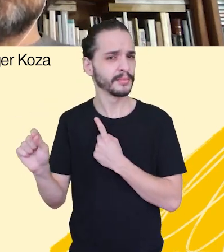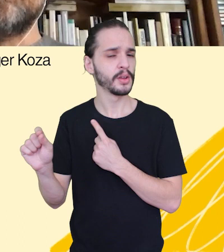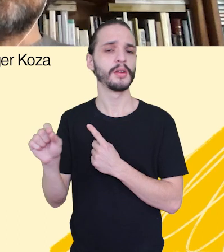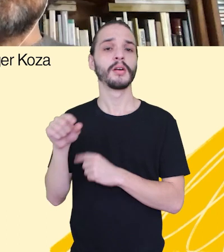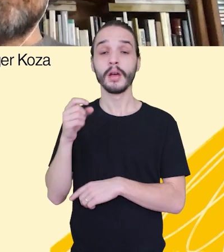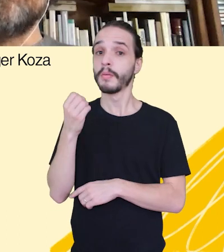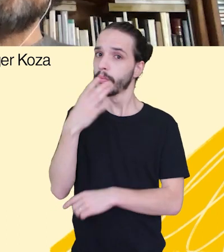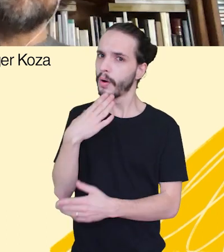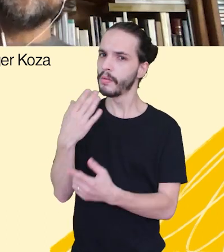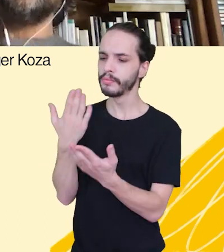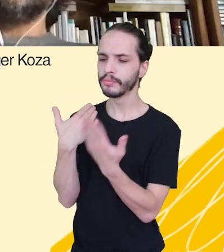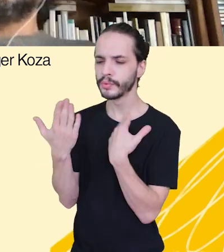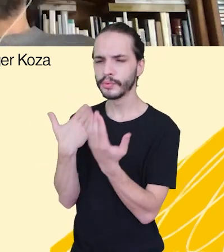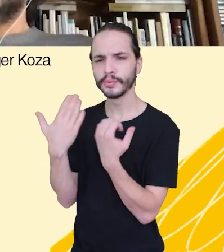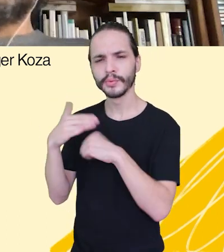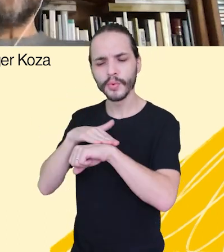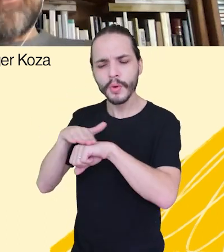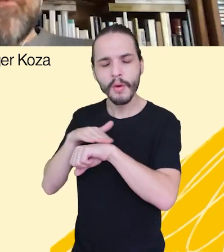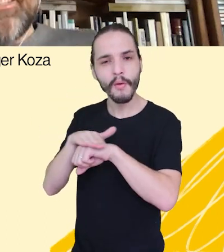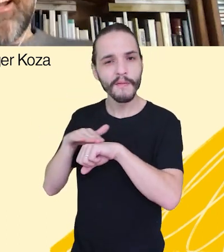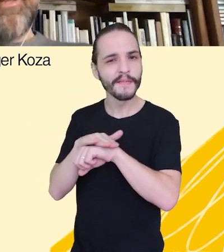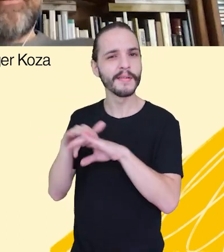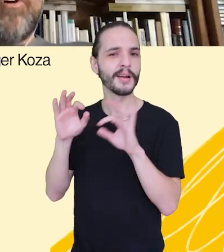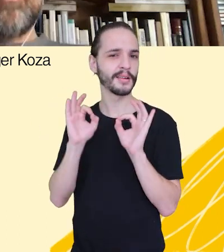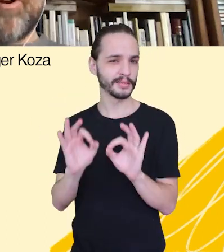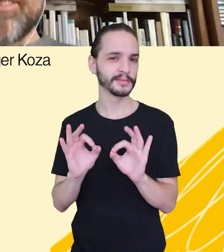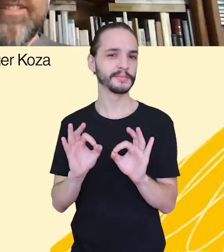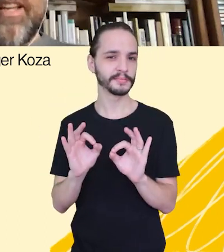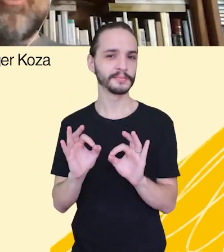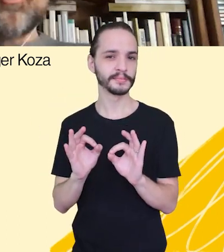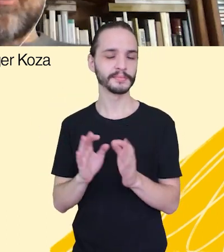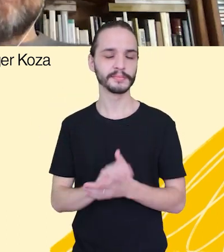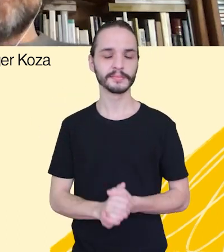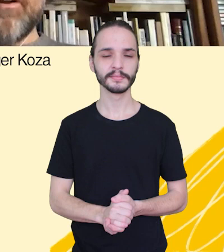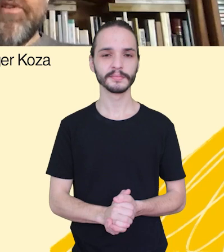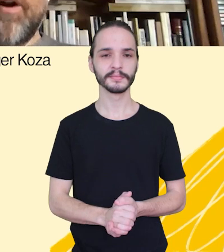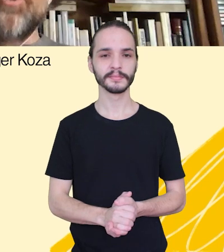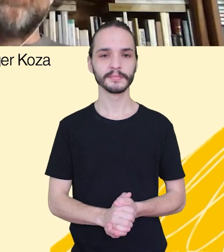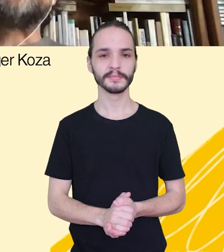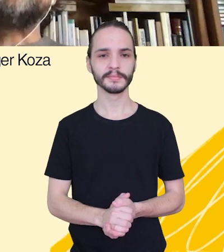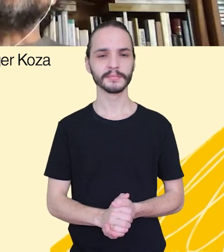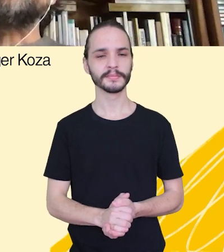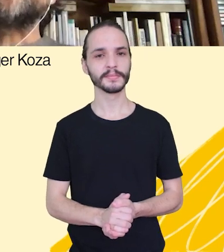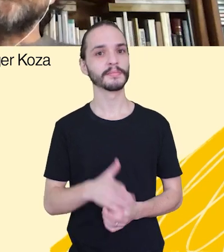There is something that I always enjoy very much in your films.